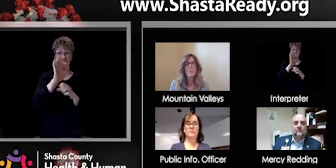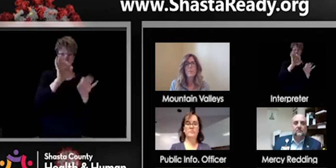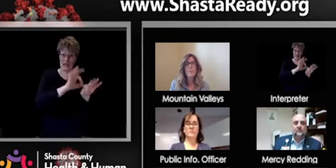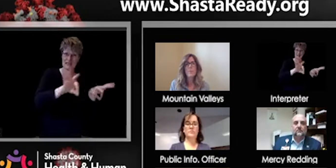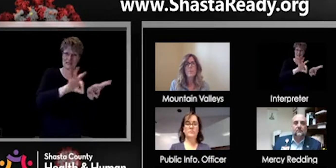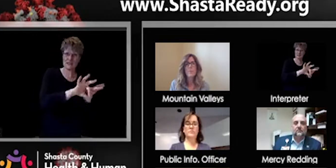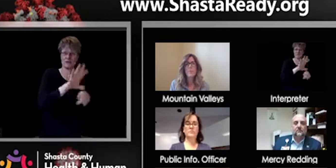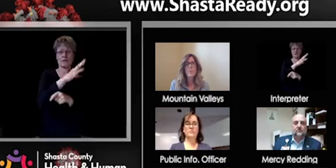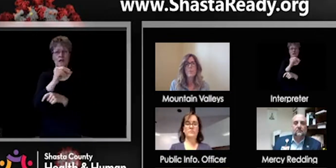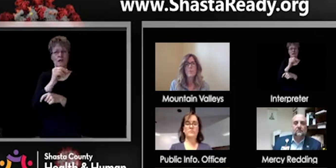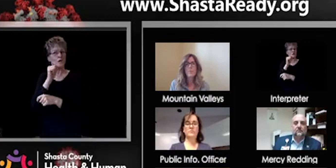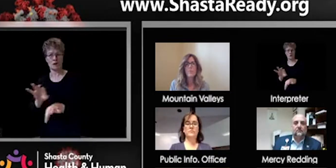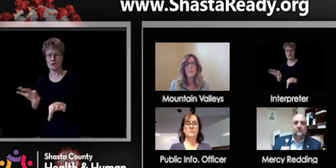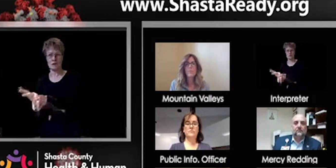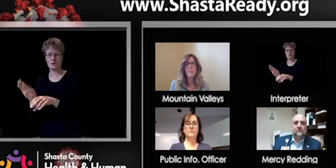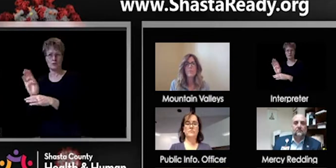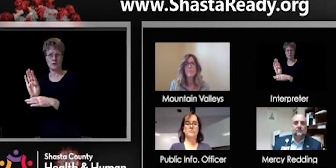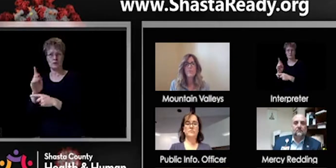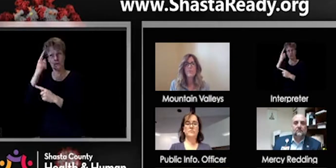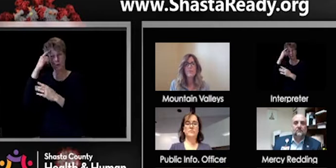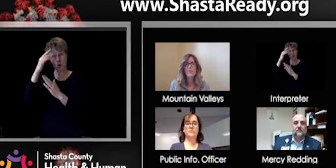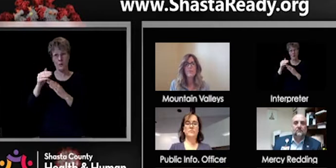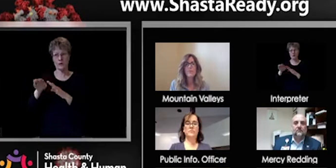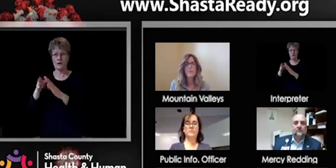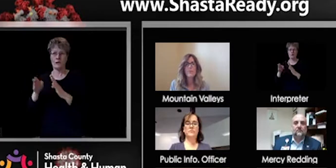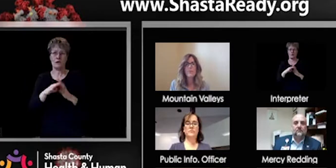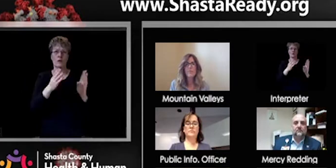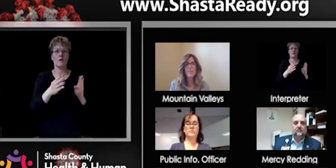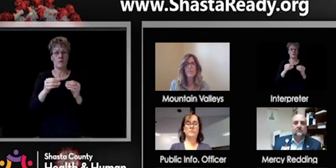in areas that are not hard hit. So, we’re going to have to see how the governor goes